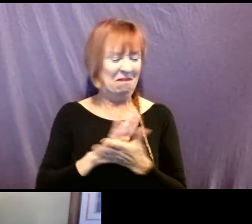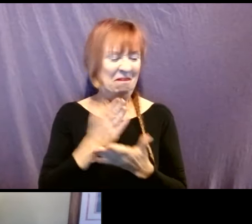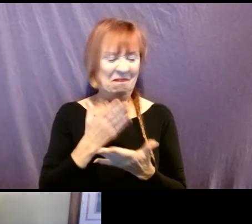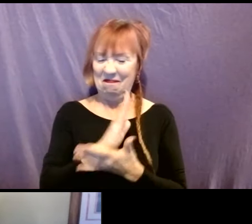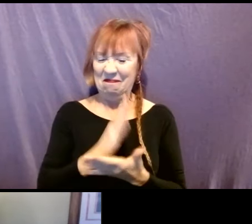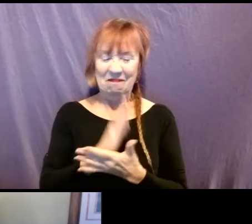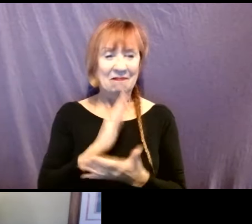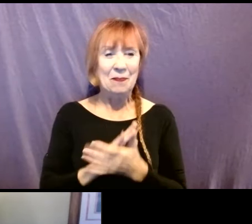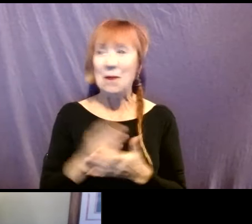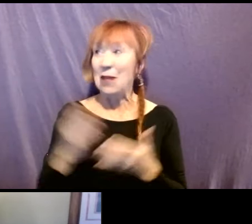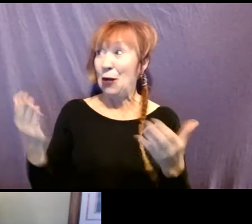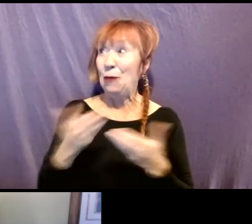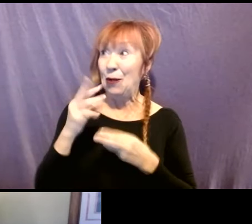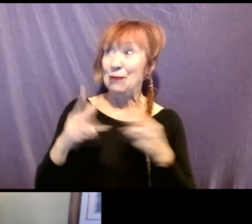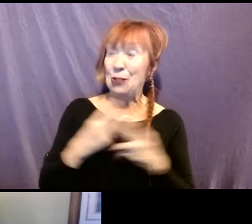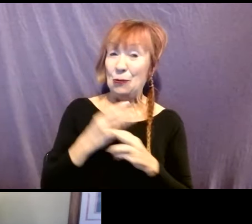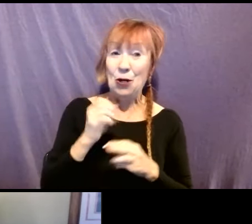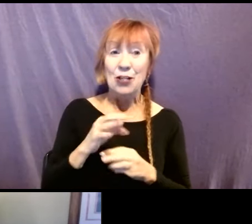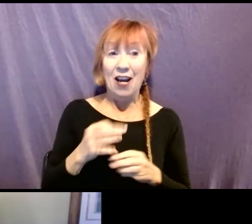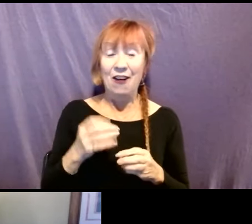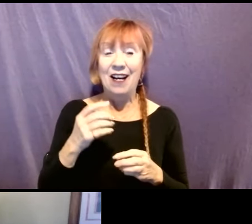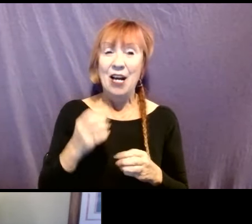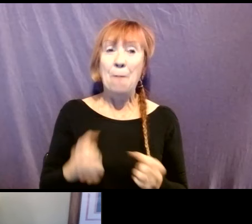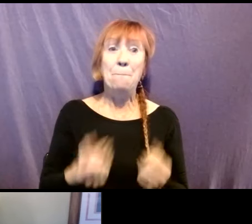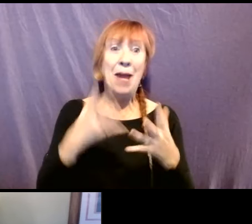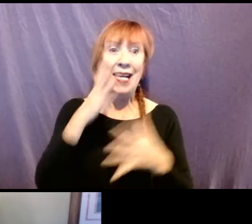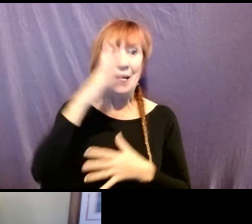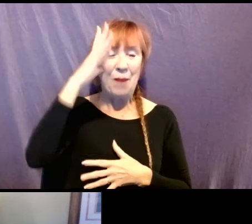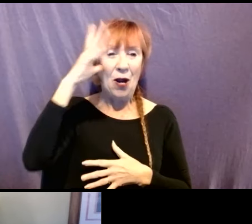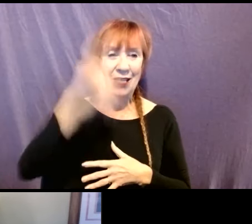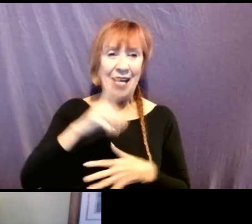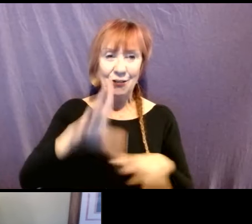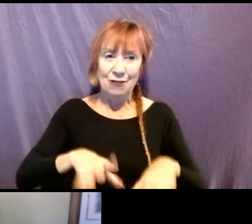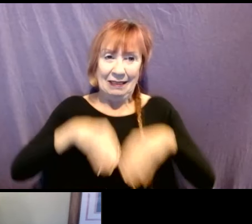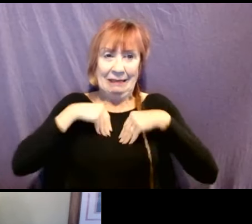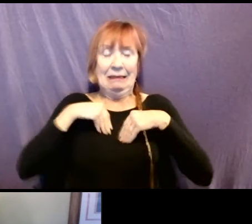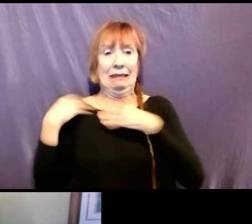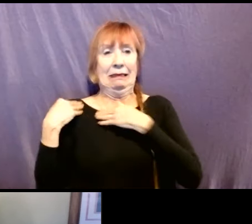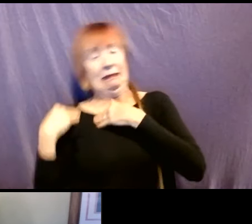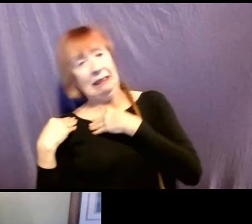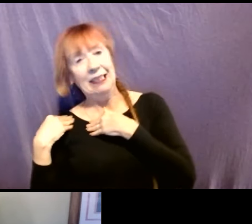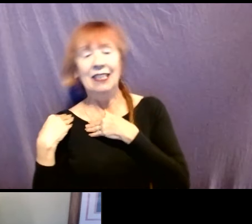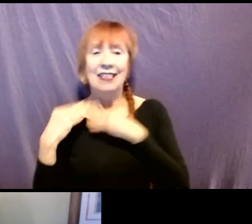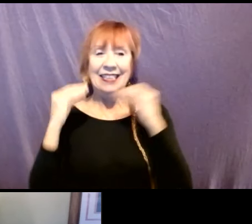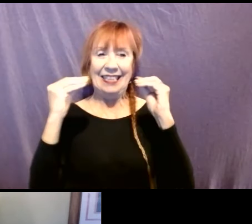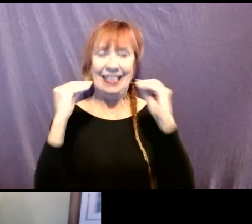Welcome to the world of many parents who have had to take on the teaching mantle. Yes. So all right.